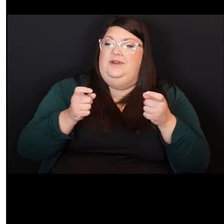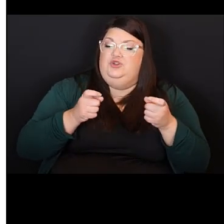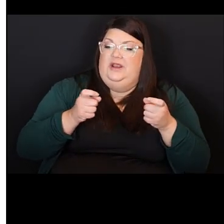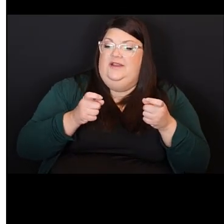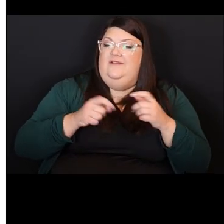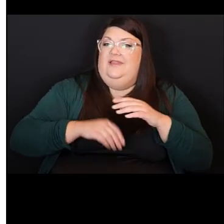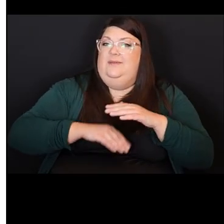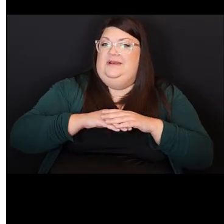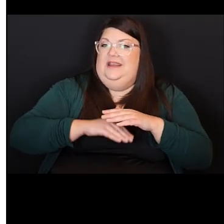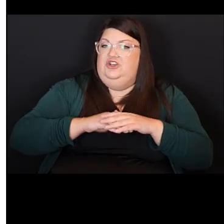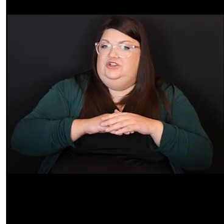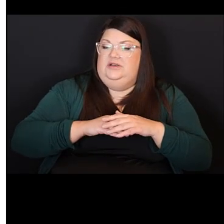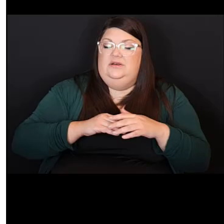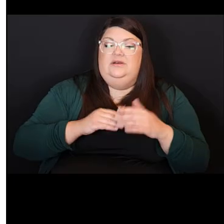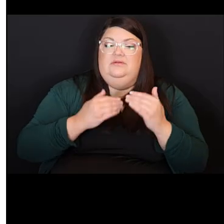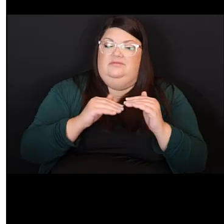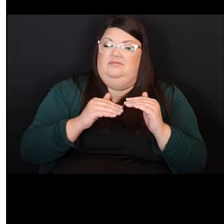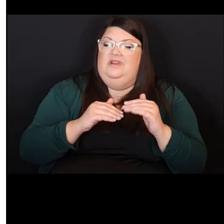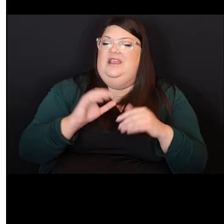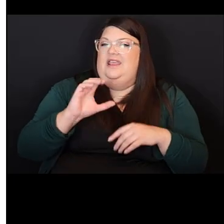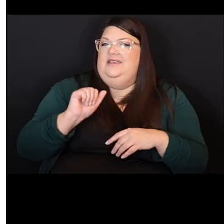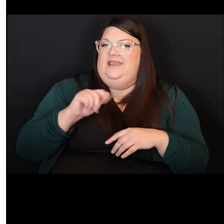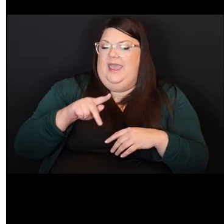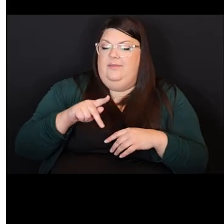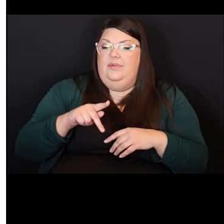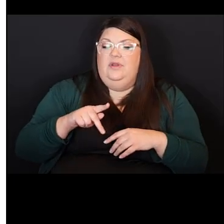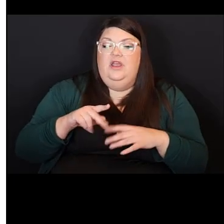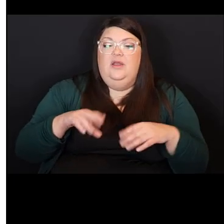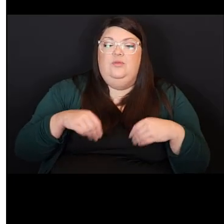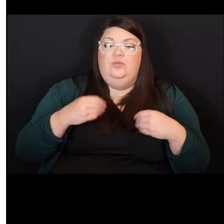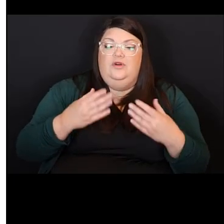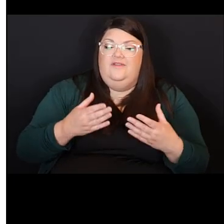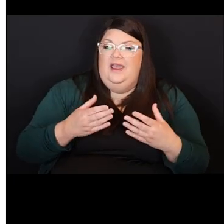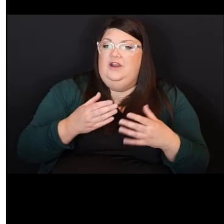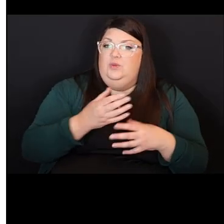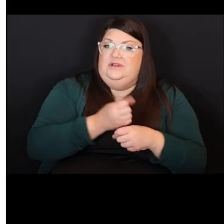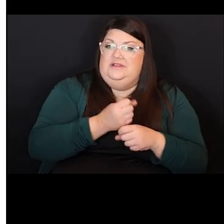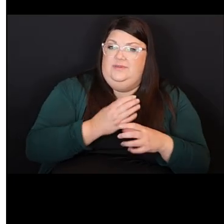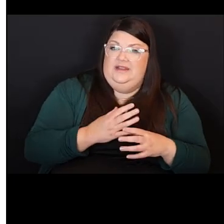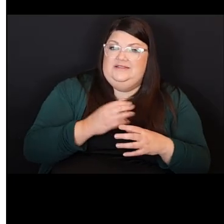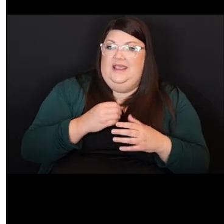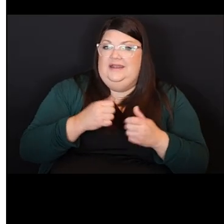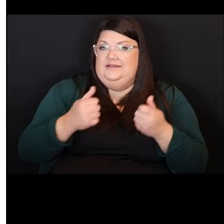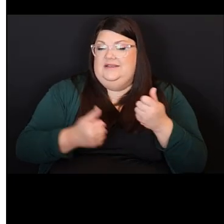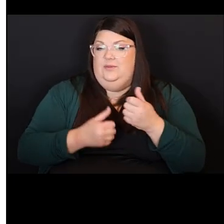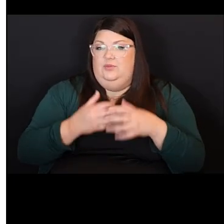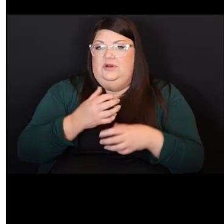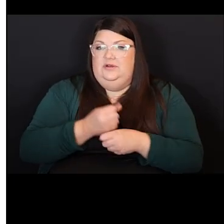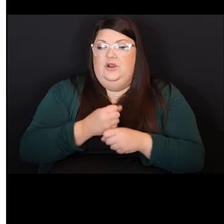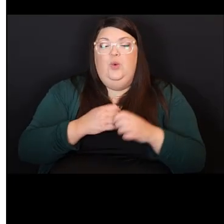also known as administrative caps provide recipients and subrecipients with maximum